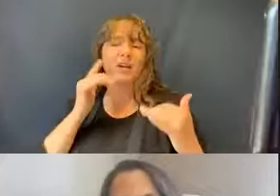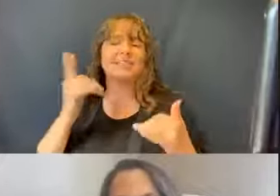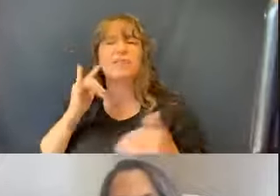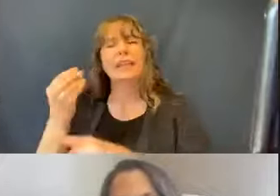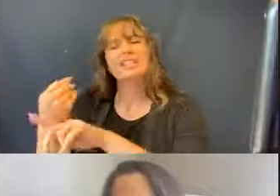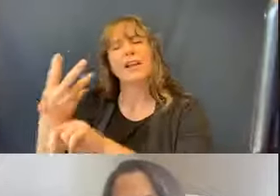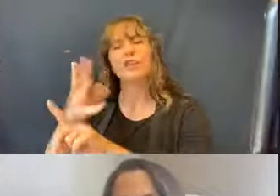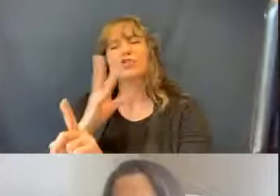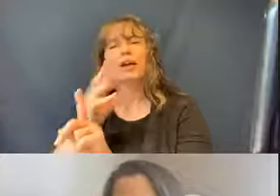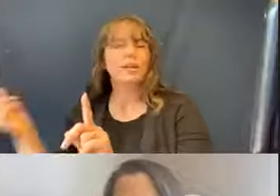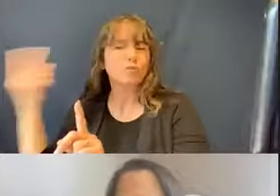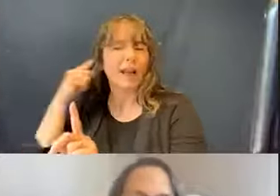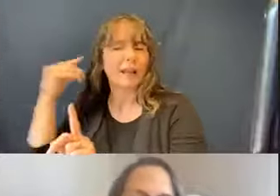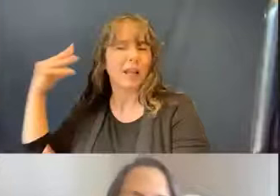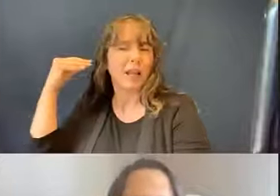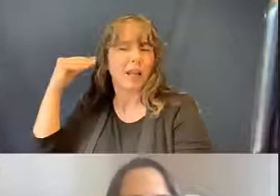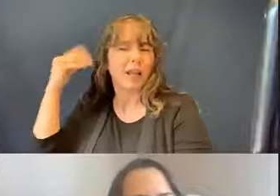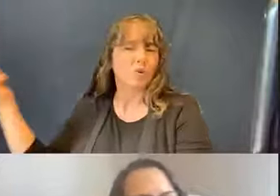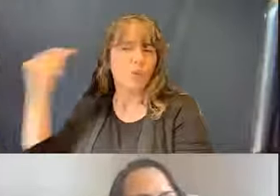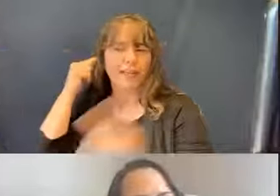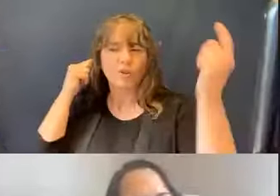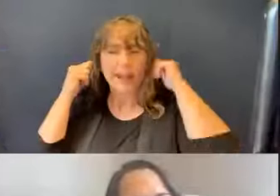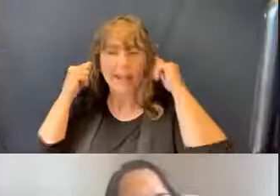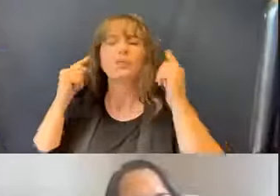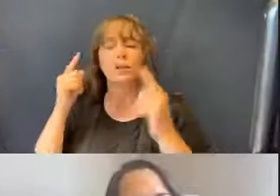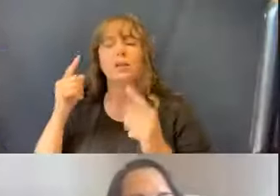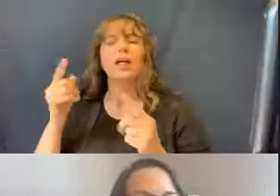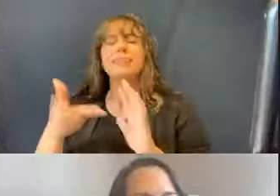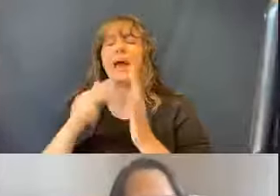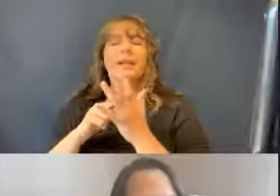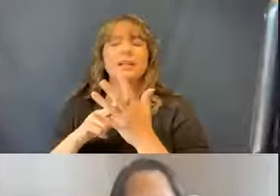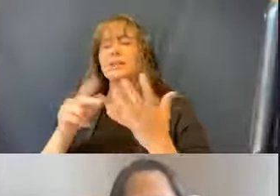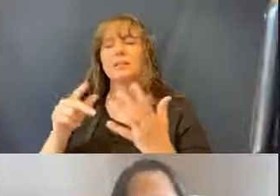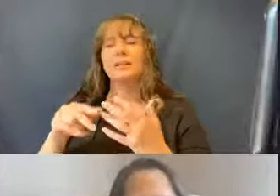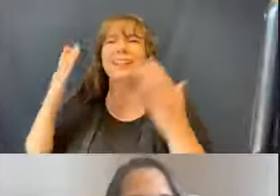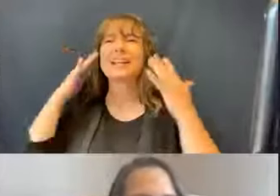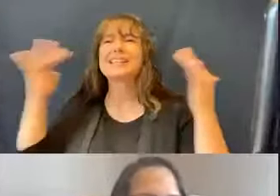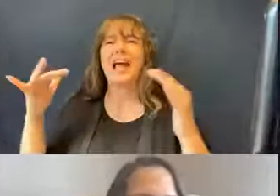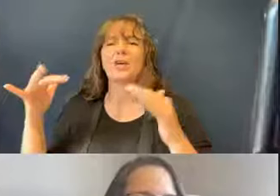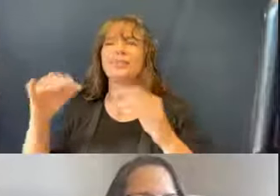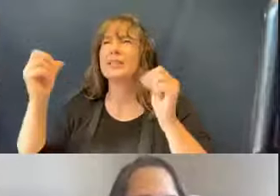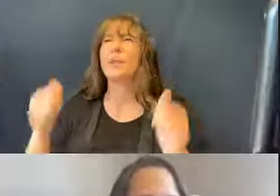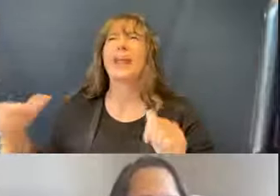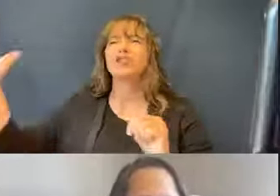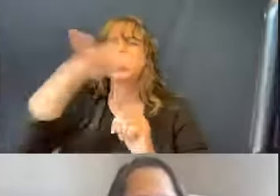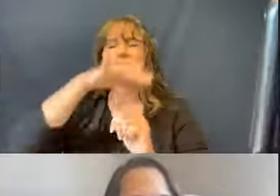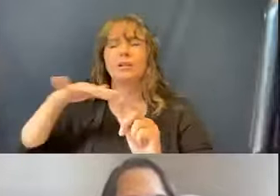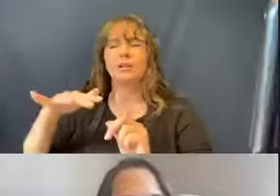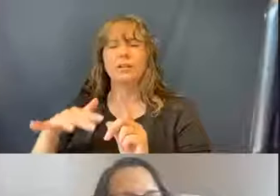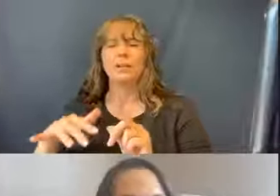into the person's ear. It gets rid of the sound degradation that will occur over space.